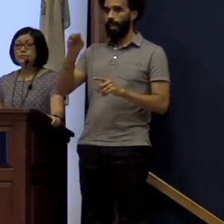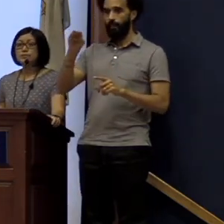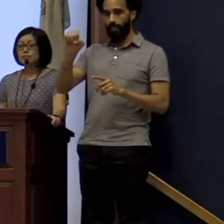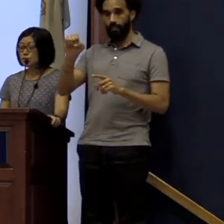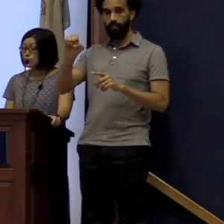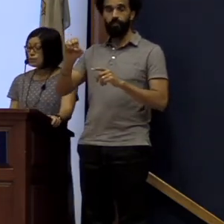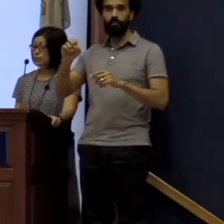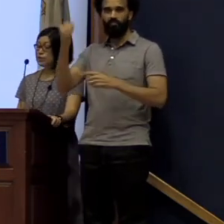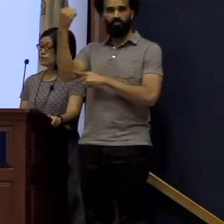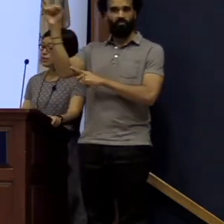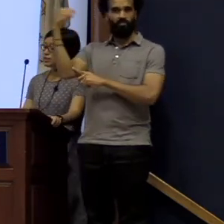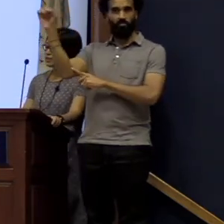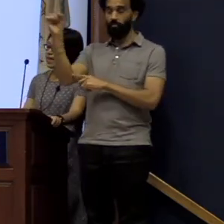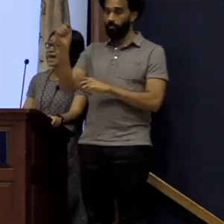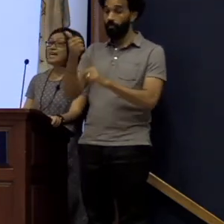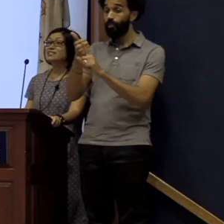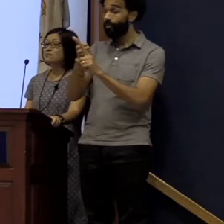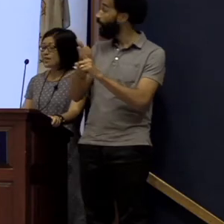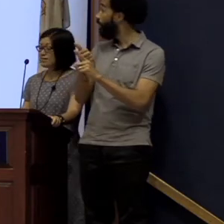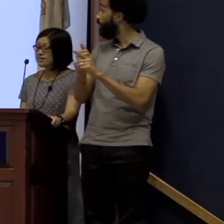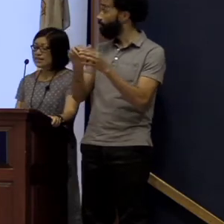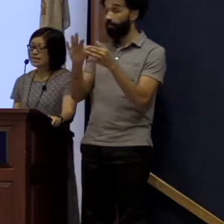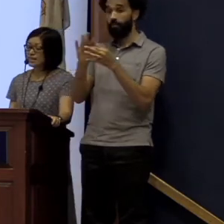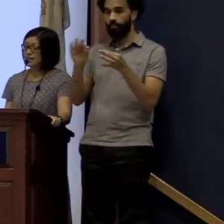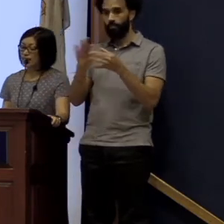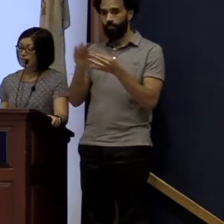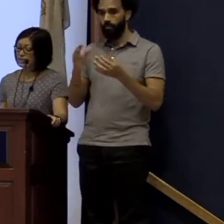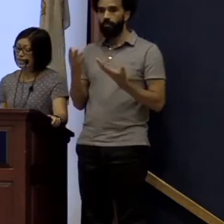Youth whose generation has real skin in the climate game